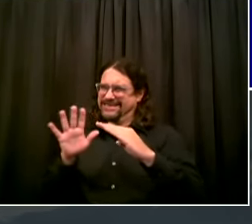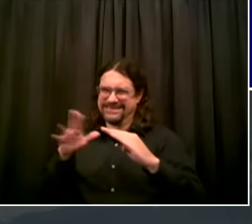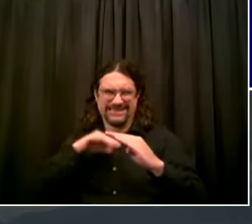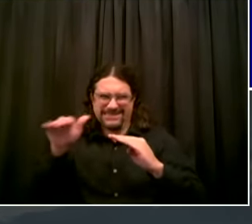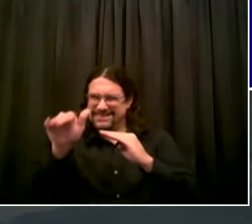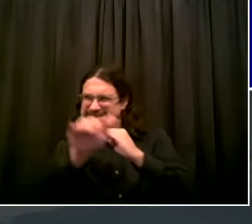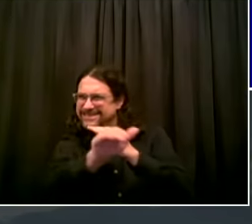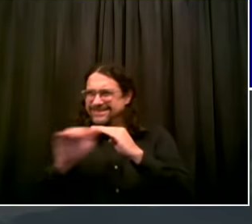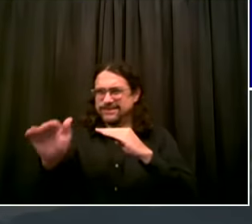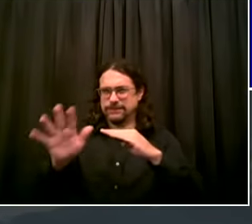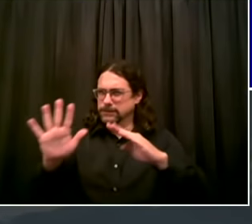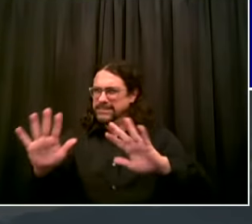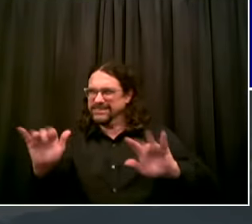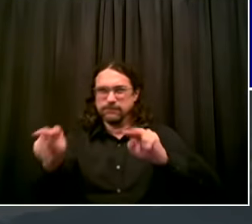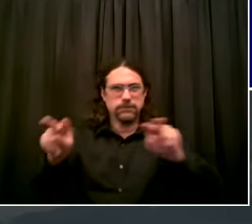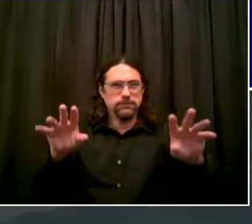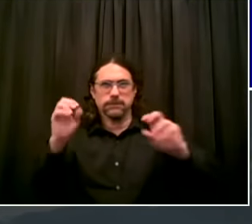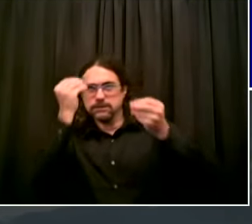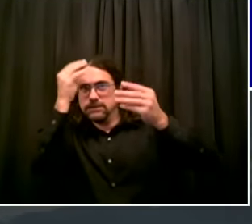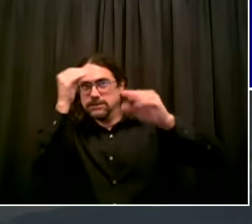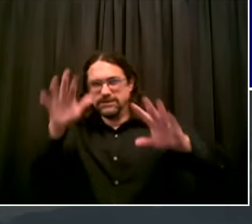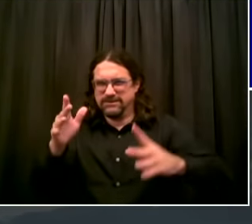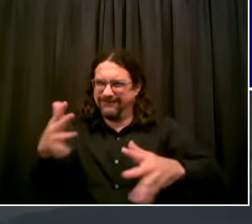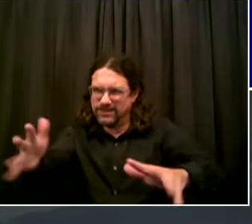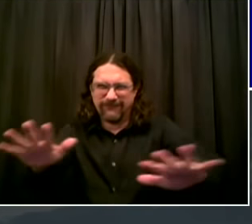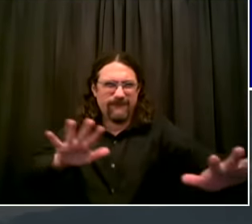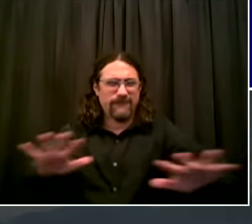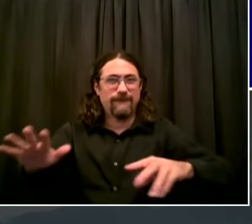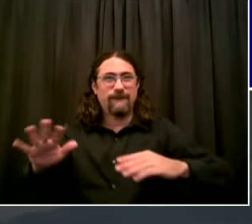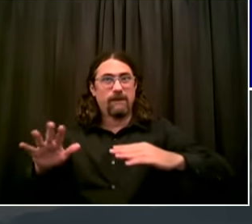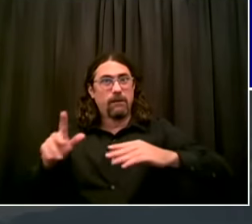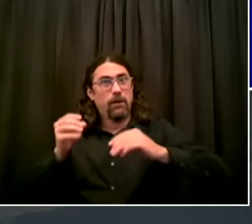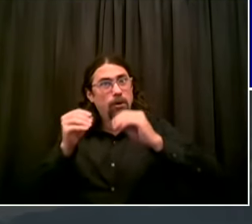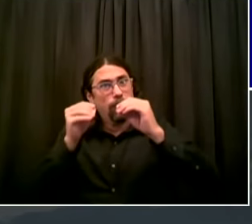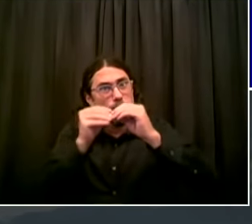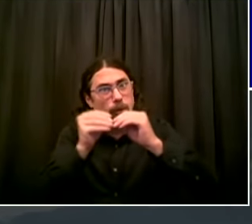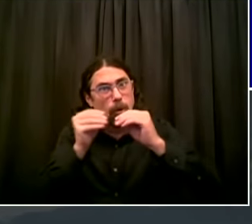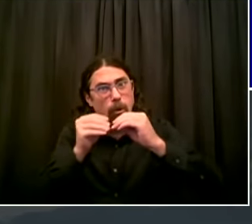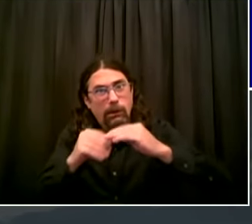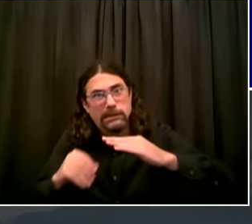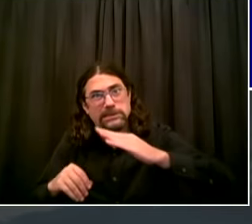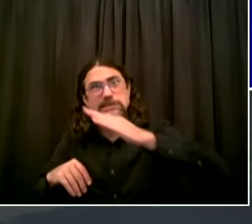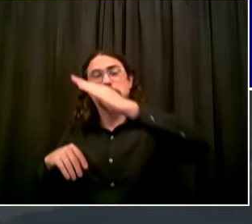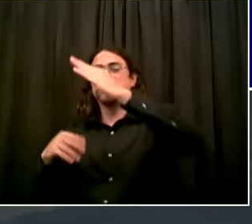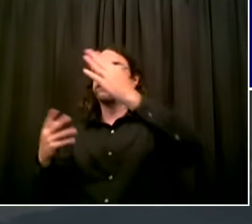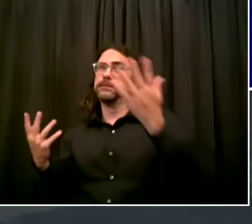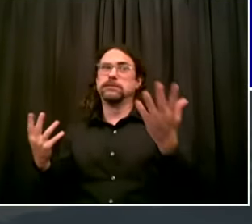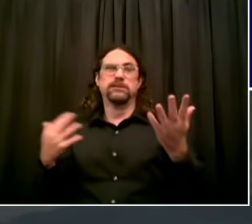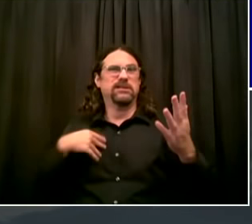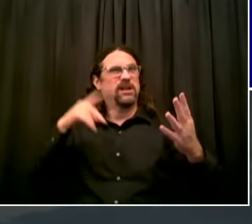PEOPLE TESTING POSTIIVE CITY WIDEO FR COVID- THRESHOLD 5%,